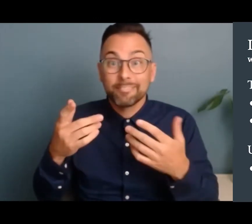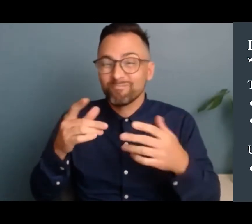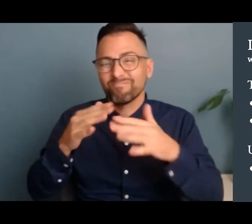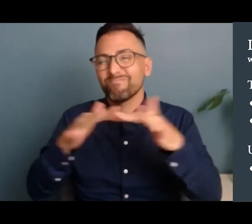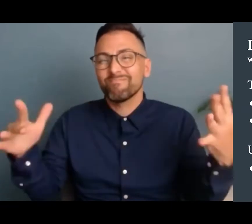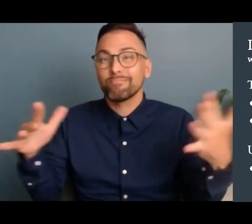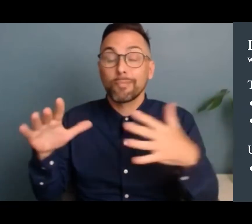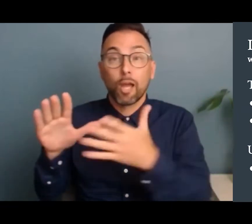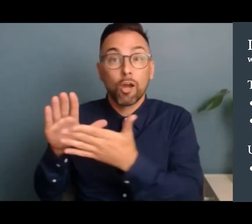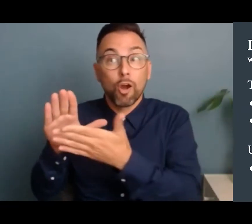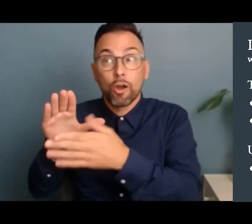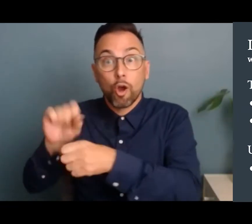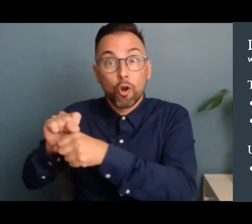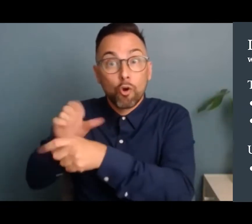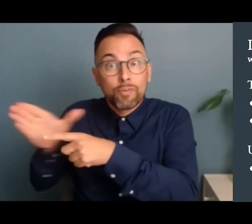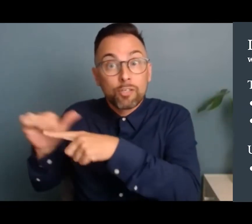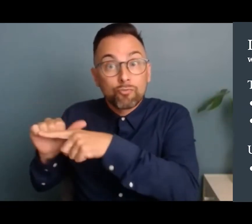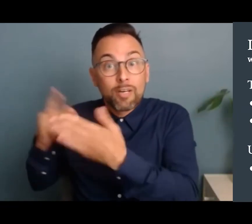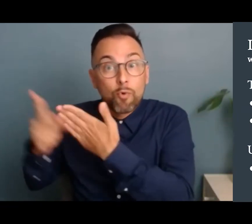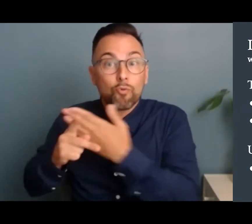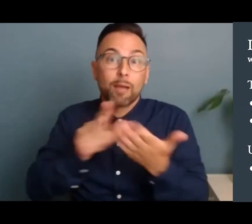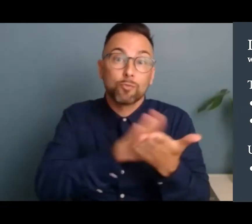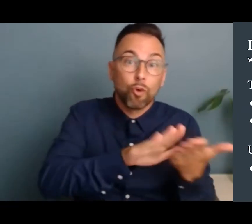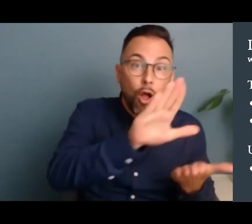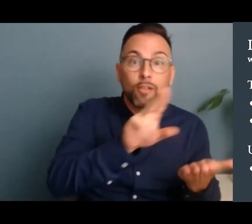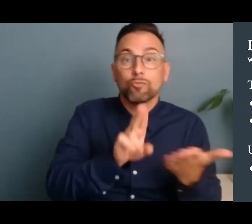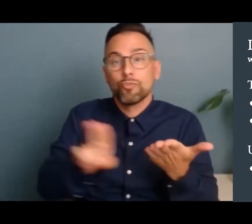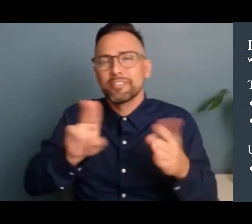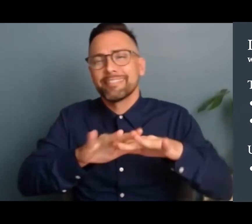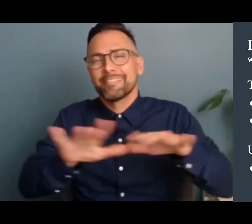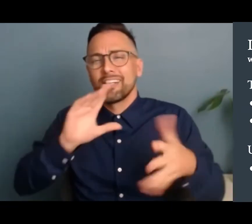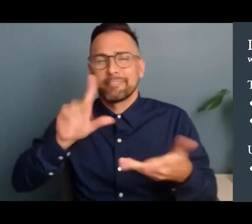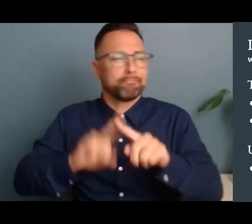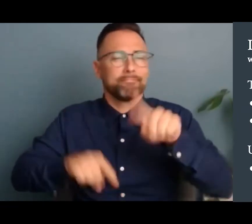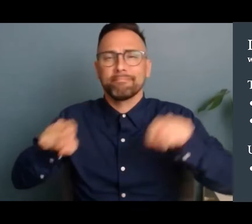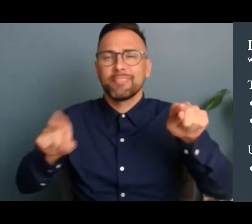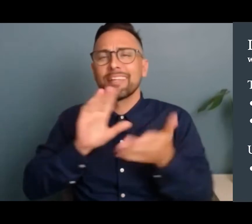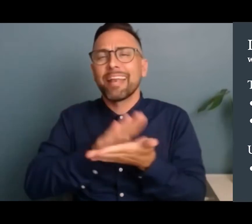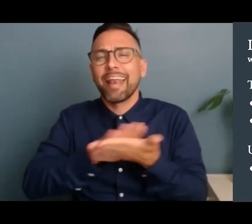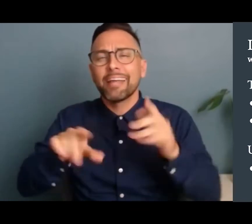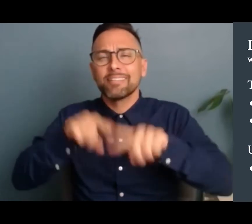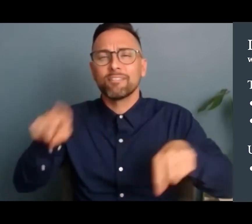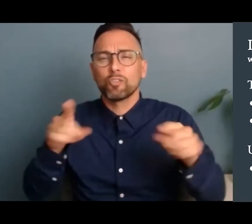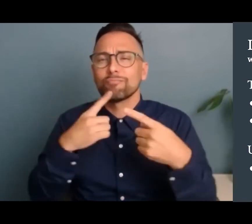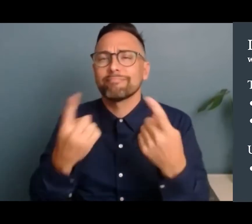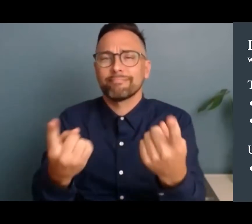as well and collected this diverse data from training-- career training programs, vocational programs,